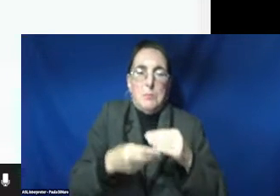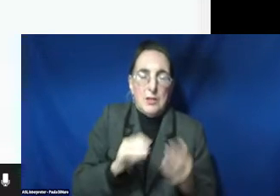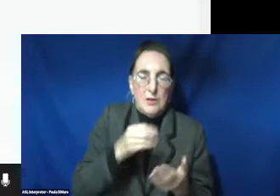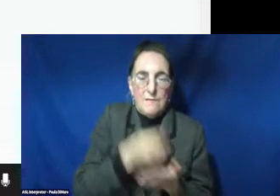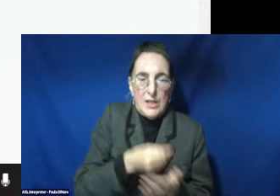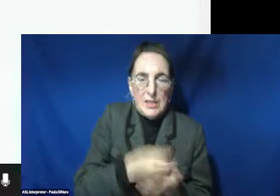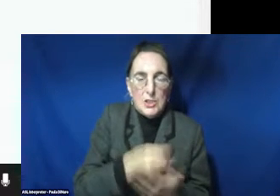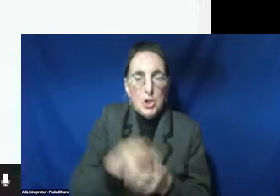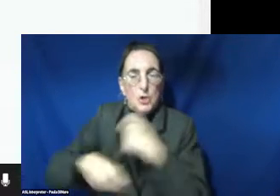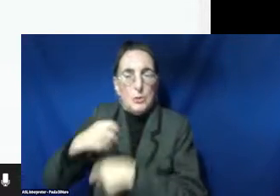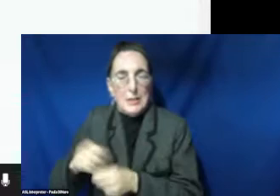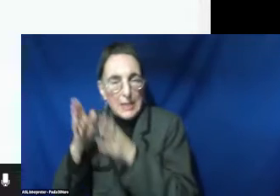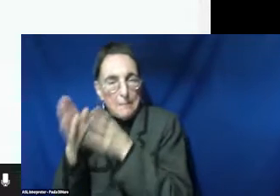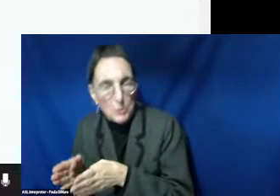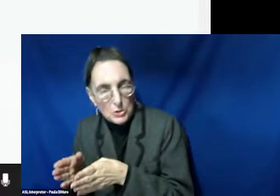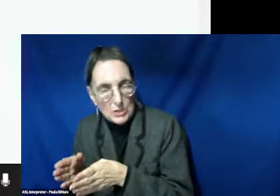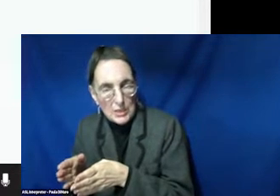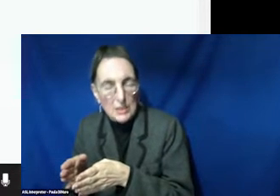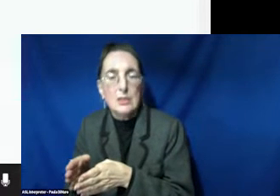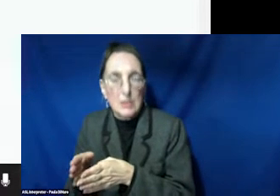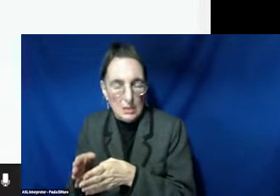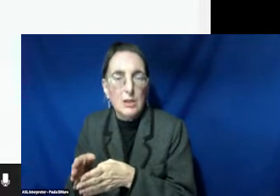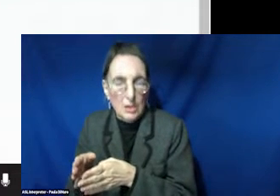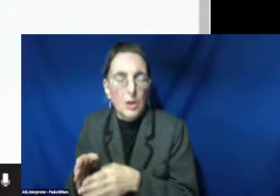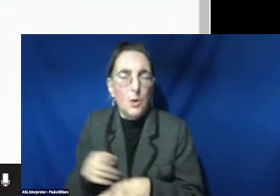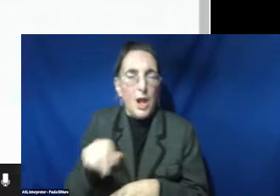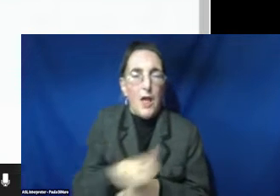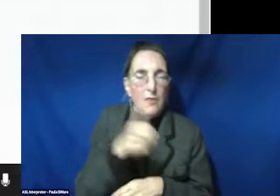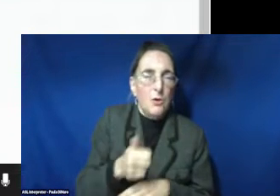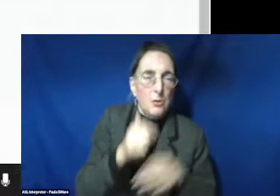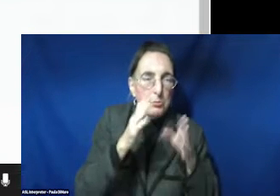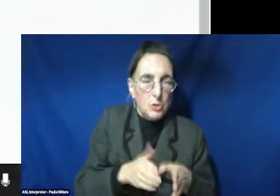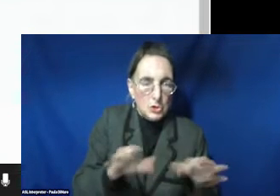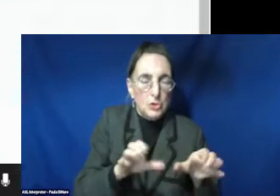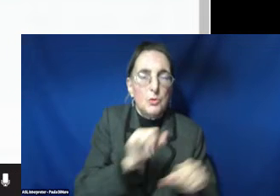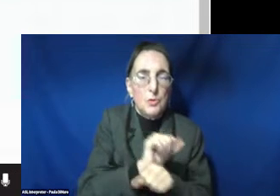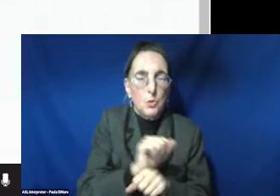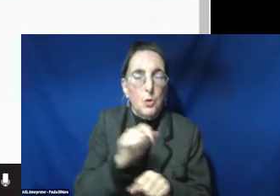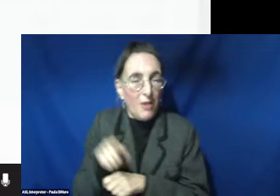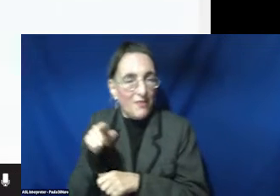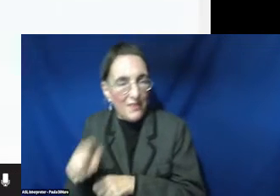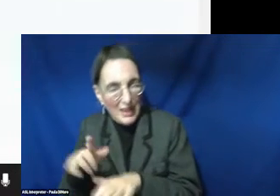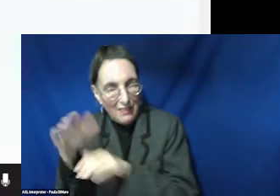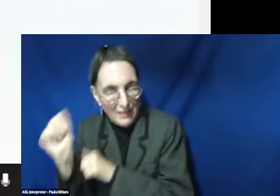have a tech perform some of the work while this person is on leave. So you have different sections here than a proposal.